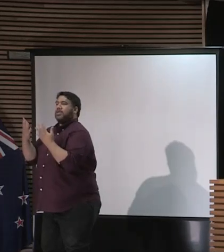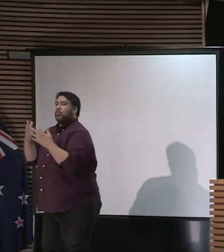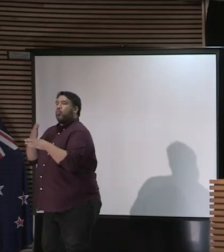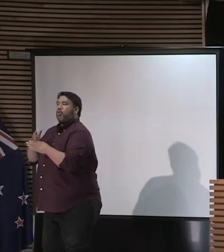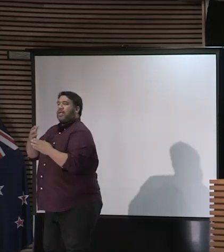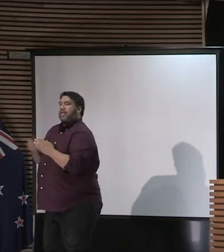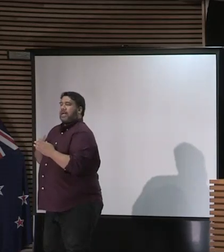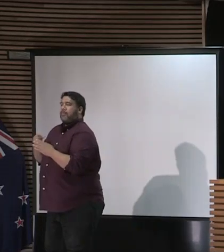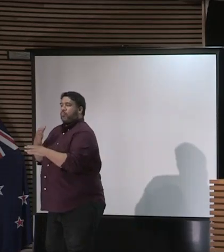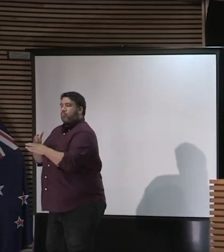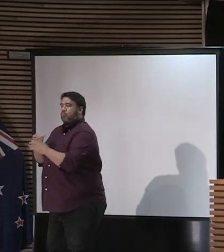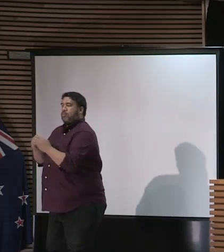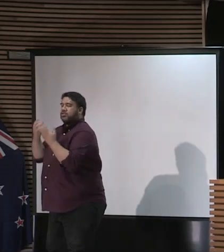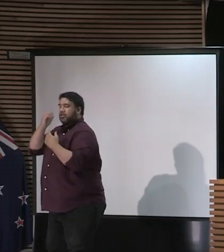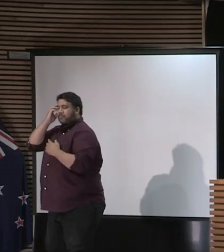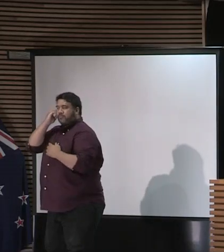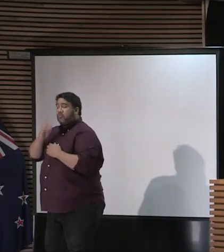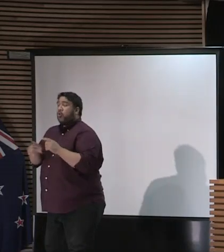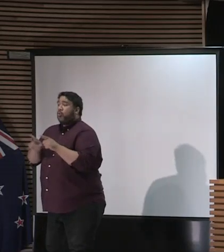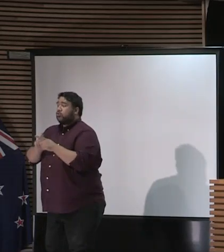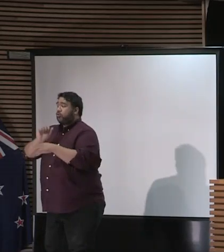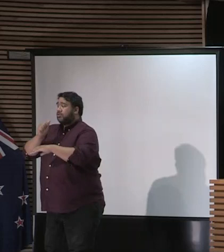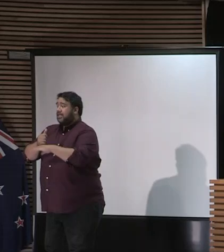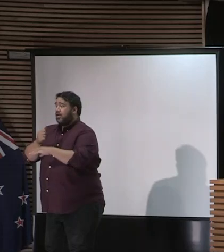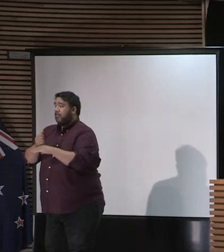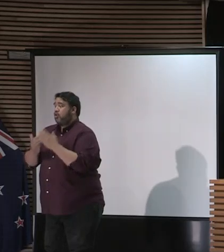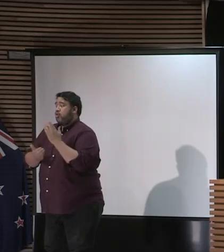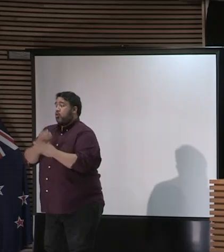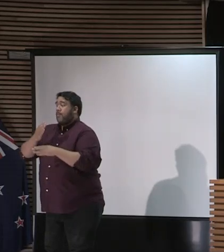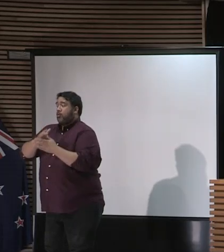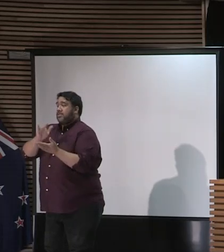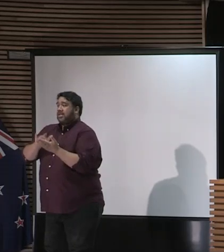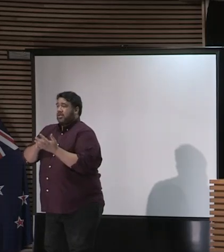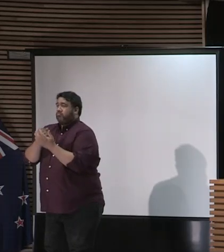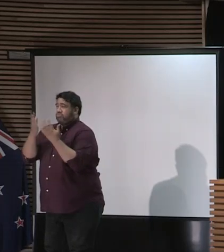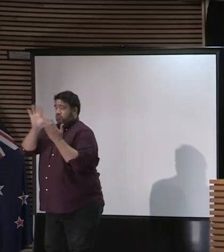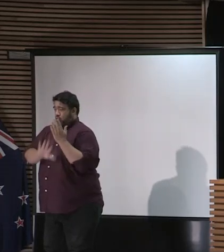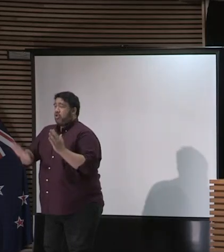access it via the Work and Income site. We will also have